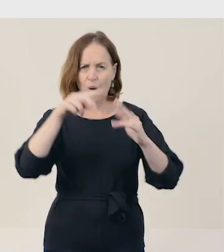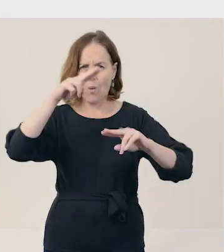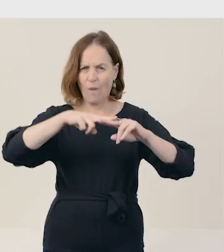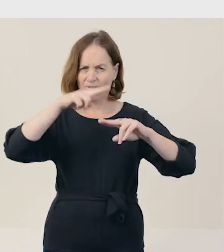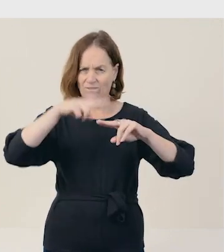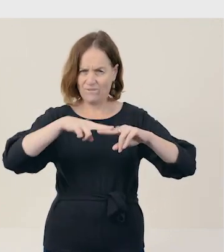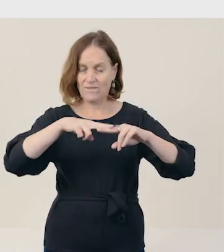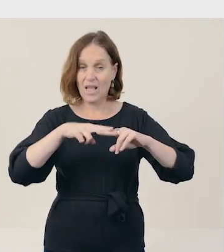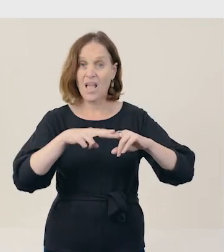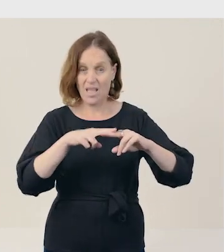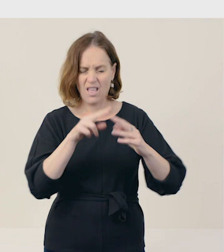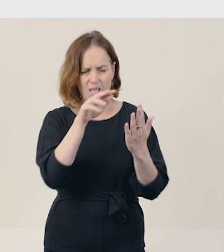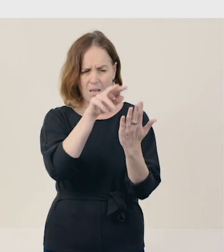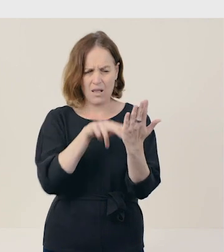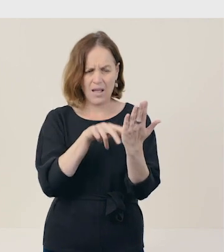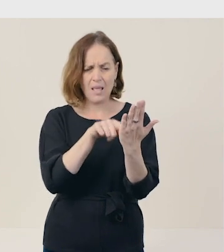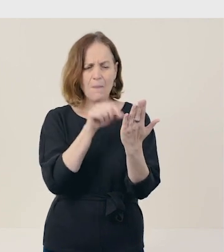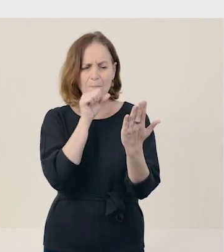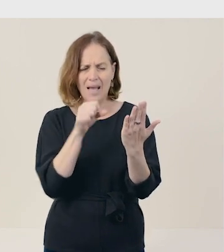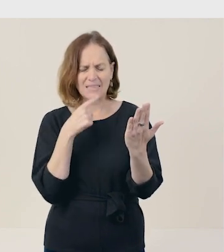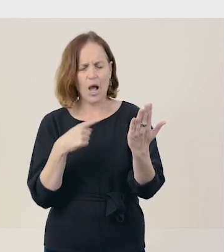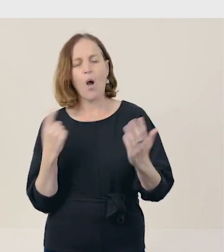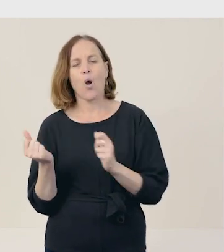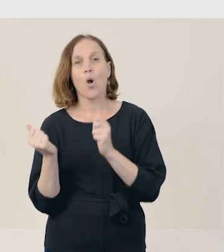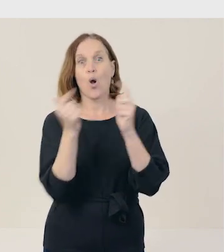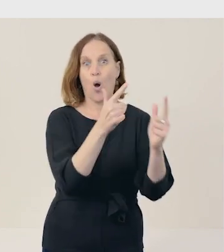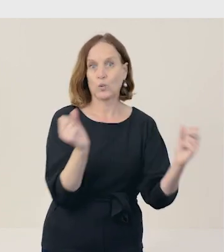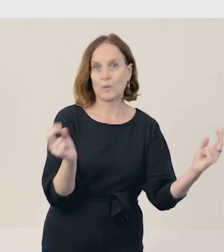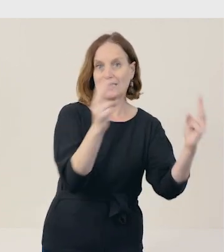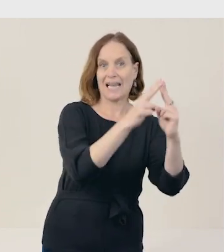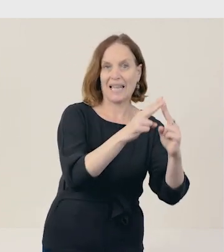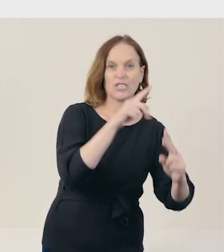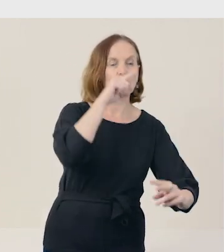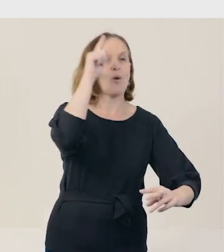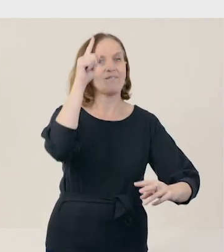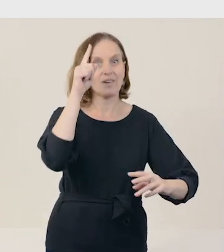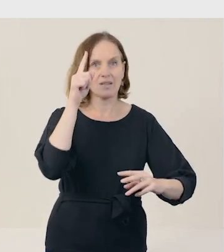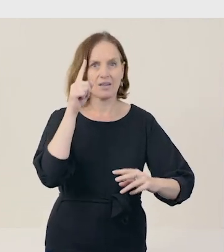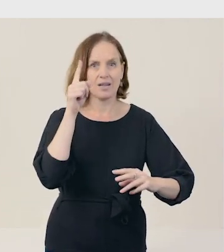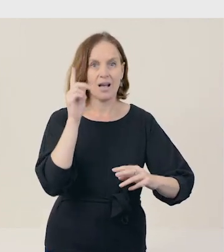In the poem, the man from Ironbark says, "I'll go and do the Sydney toff, up home in Ironbark."